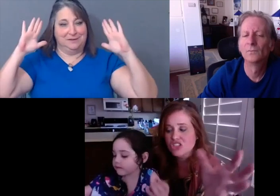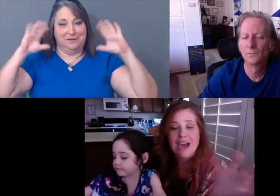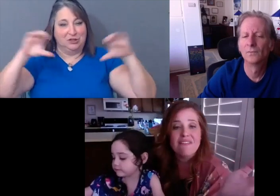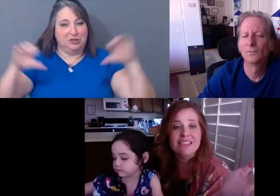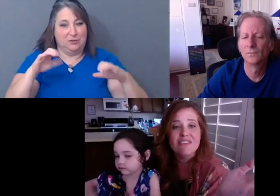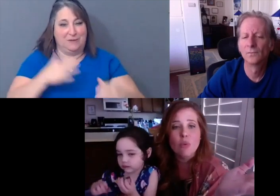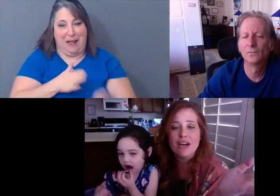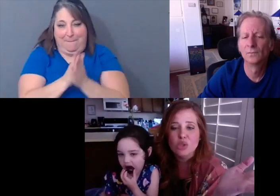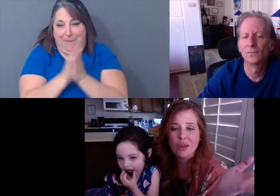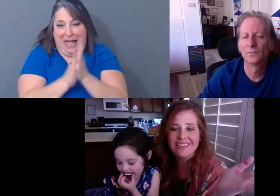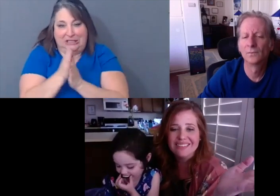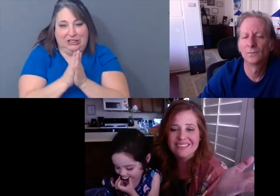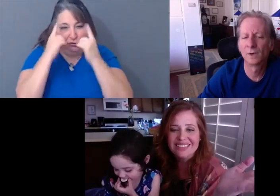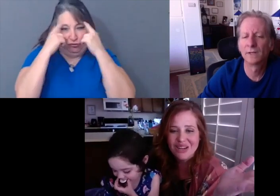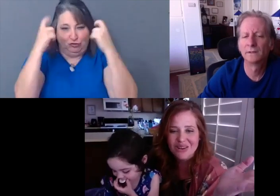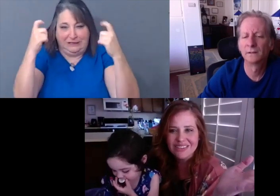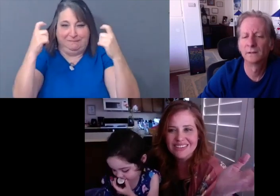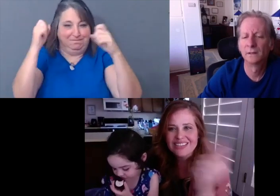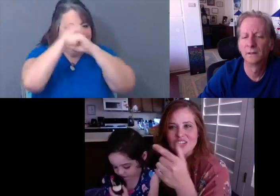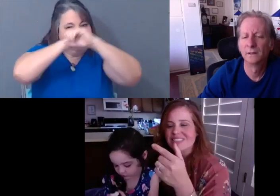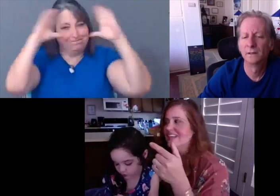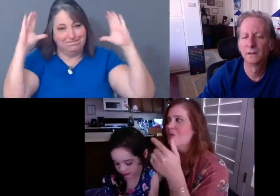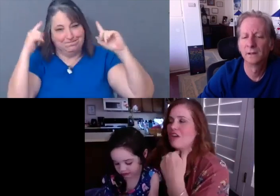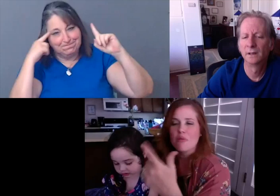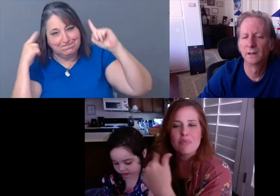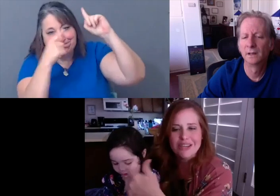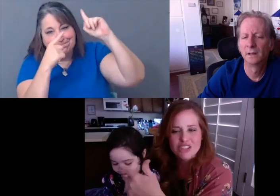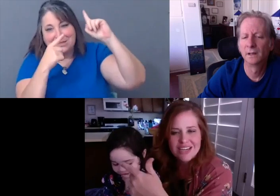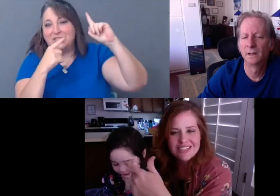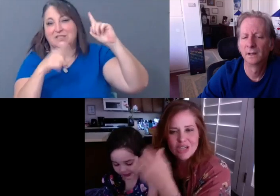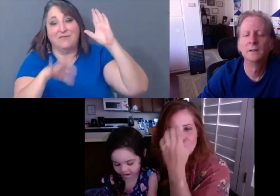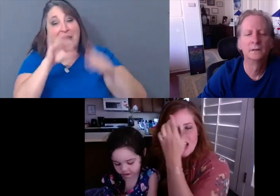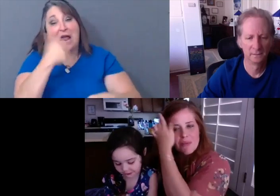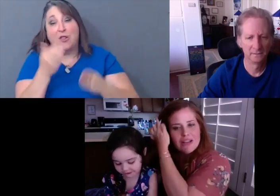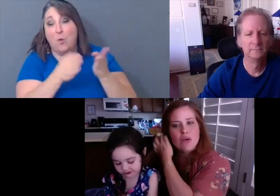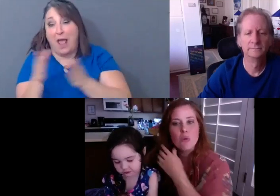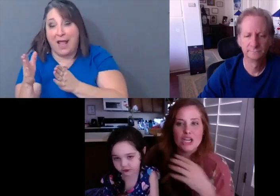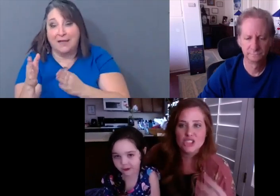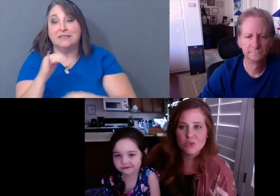You've just got to find a different way to do it. You know, like Justin and I were talking about projects. We talk about like, what we're going to do